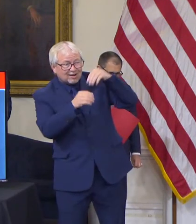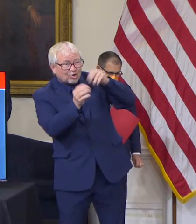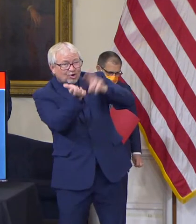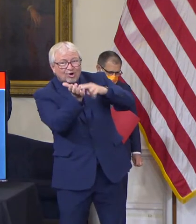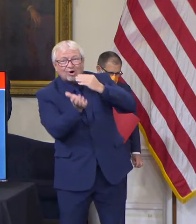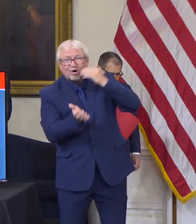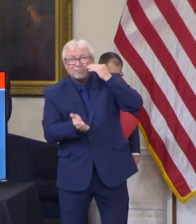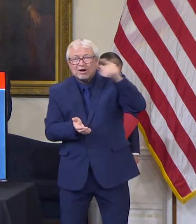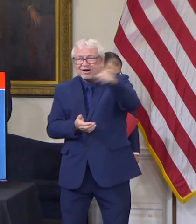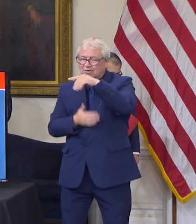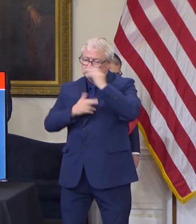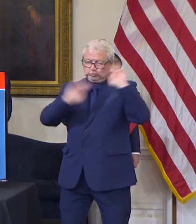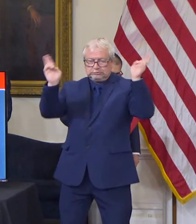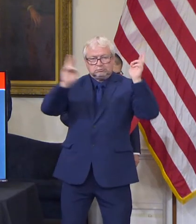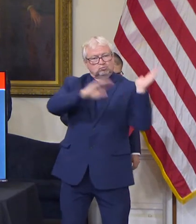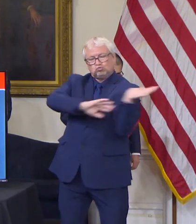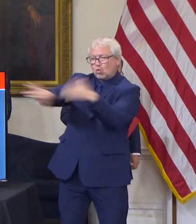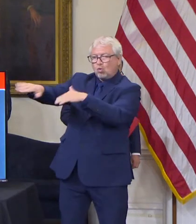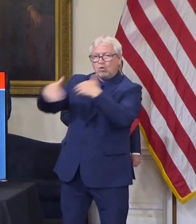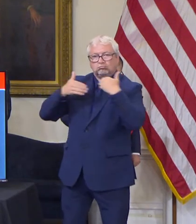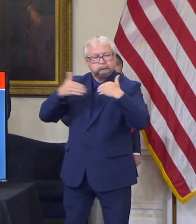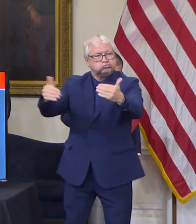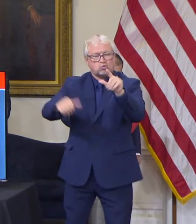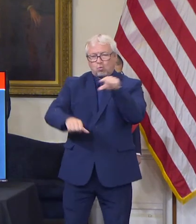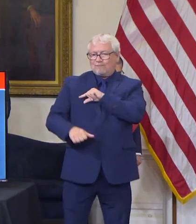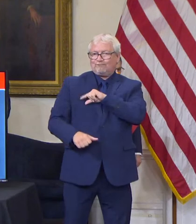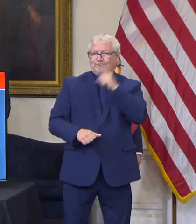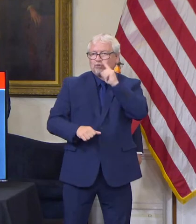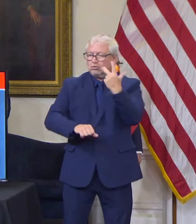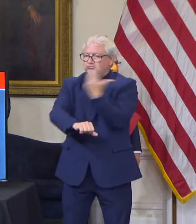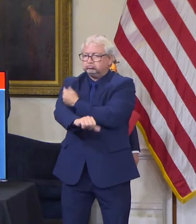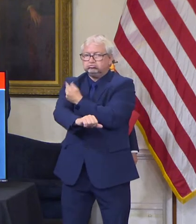older living in congregate care settings immediately eligible for booster shots.